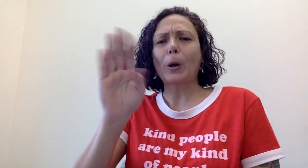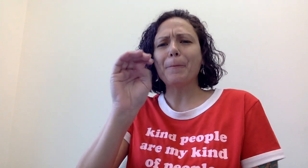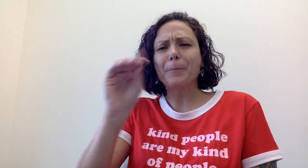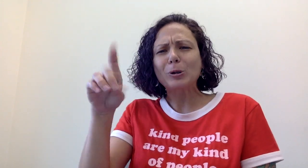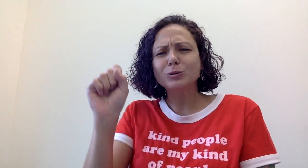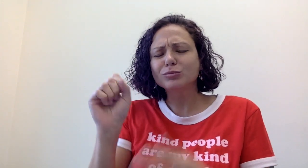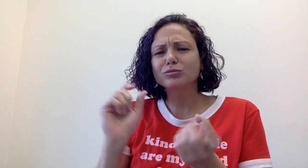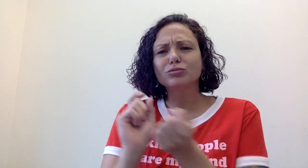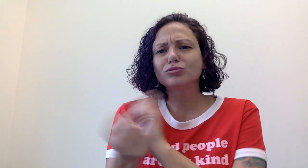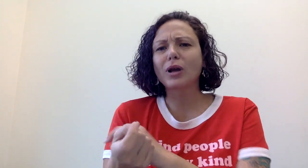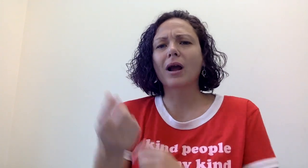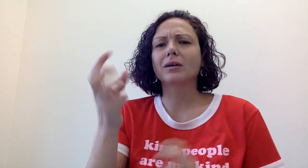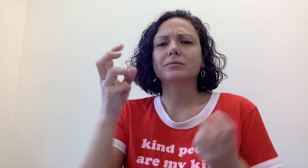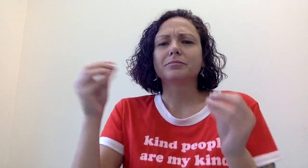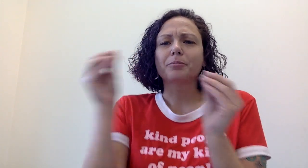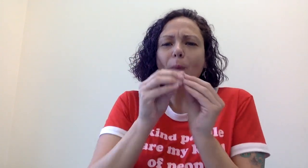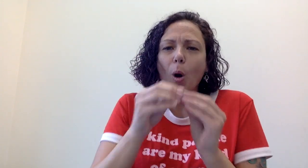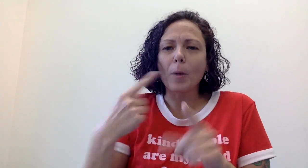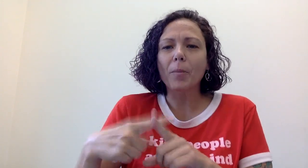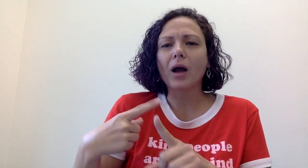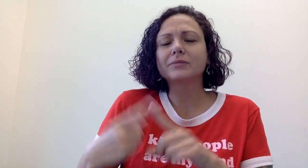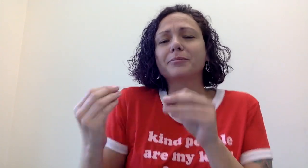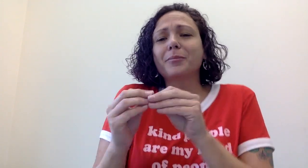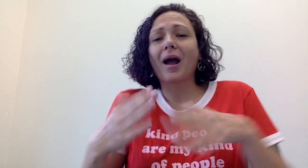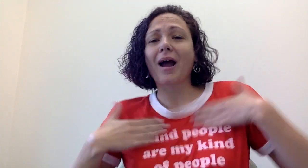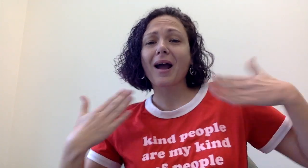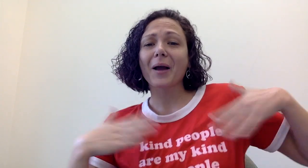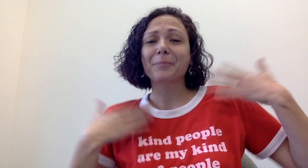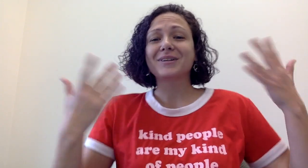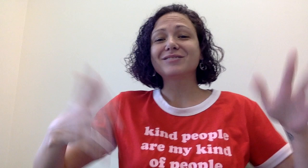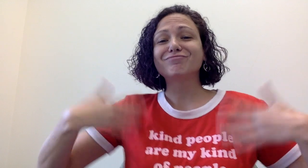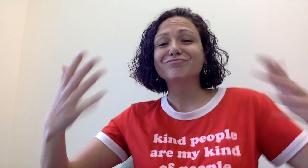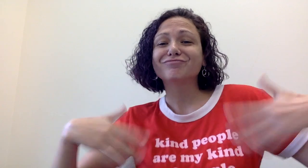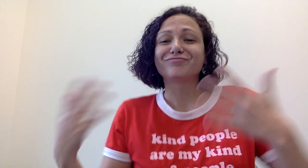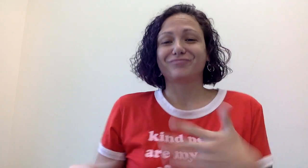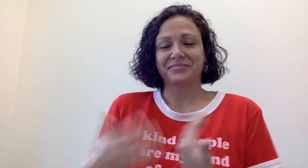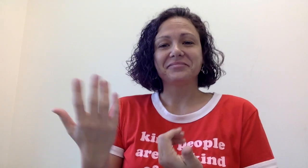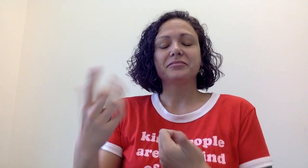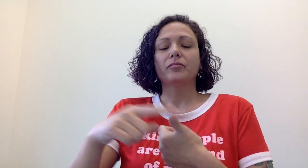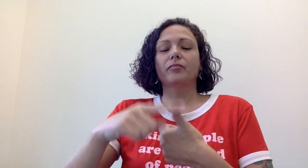Your moods will change to be more positive, more happy, more easy-going.